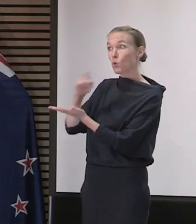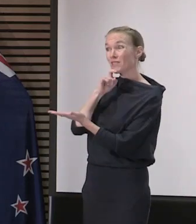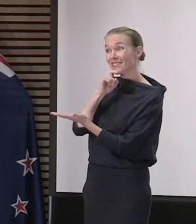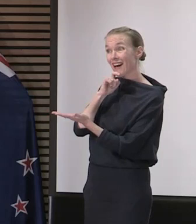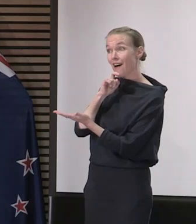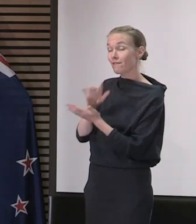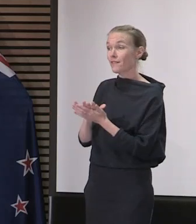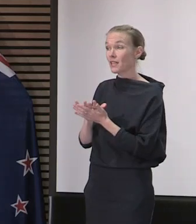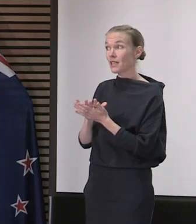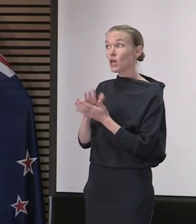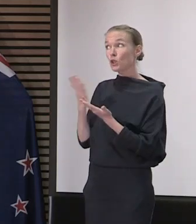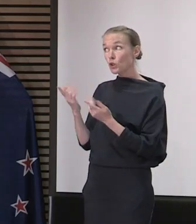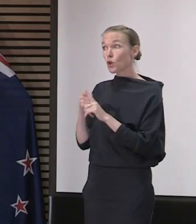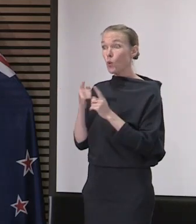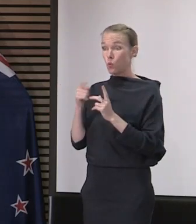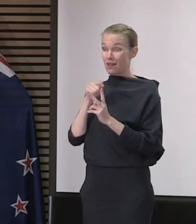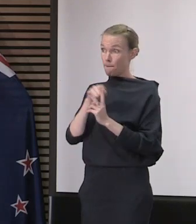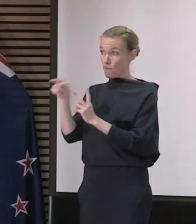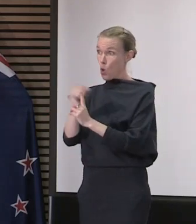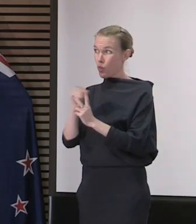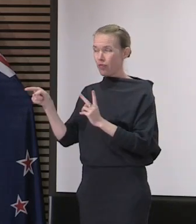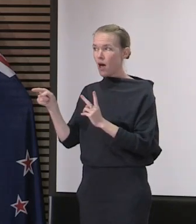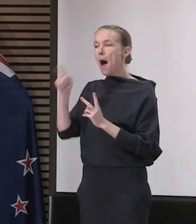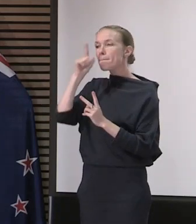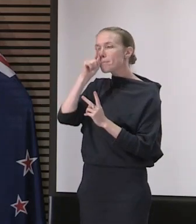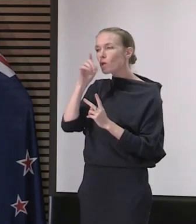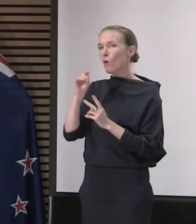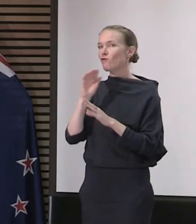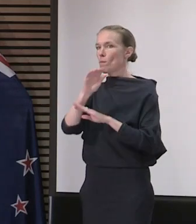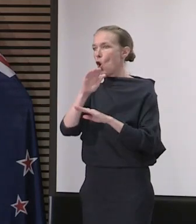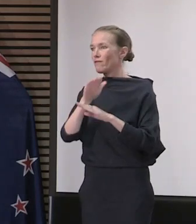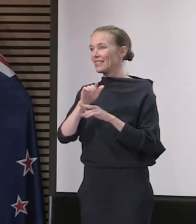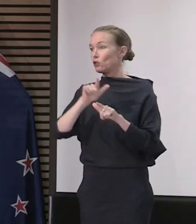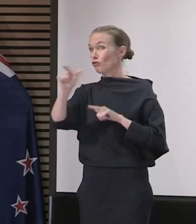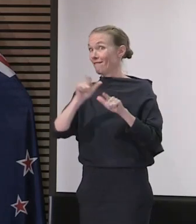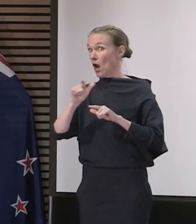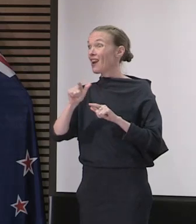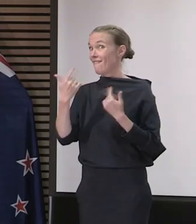testing of the workforce at Auckland airport, and in both instances there was an